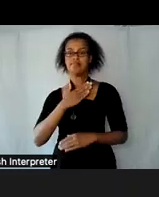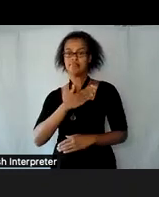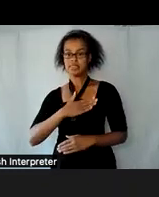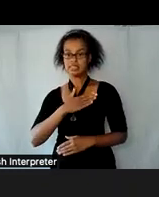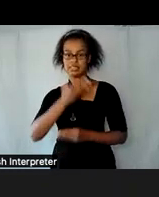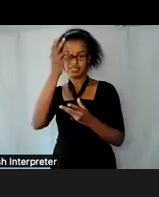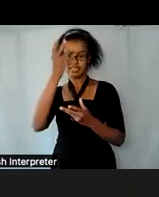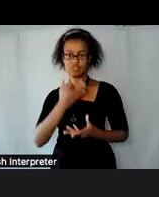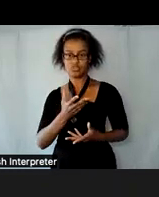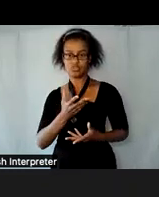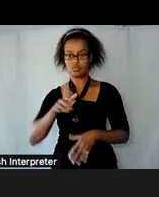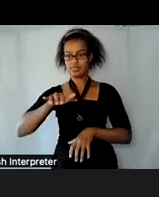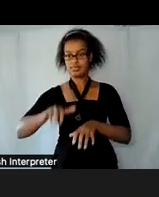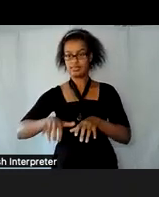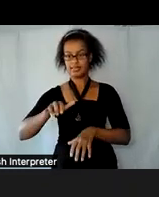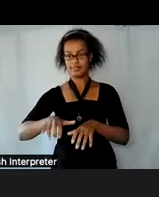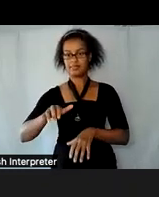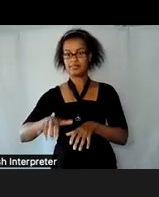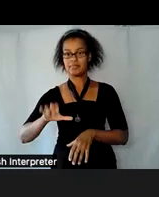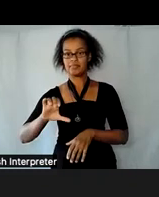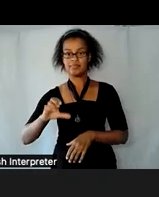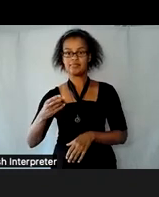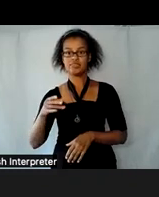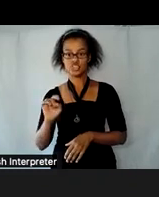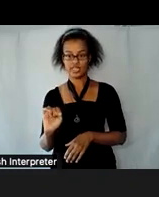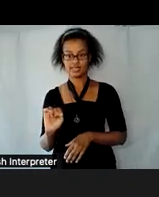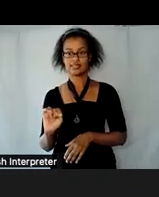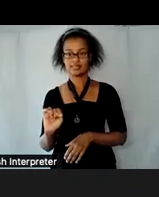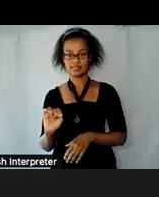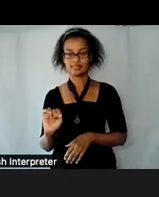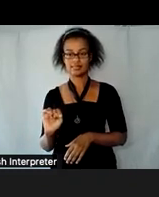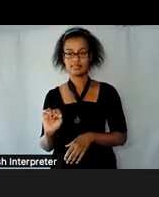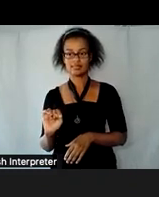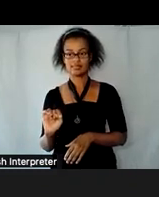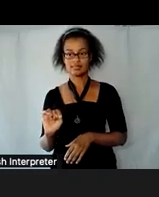Chat should be working and available for you to message.